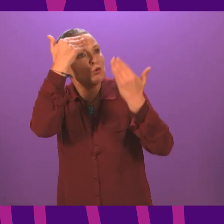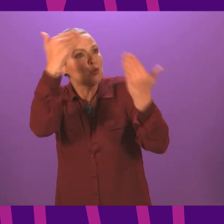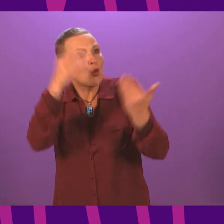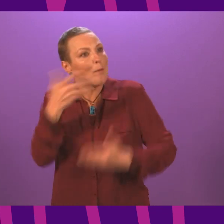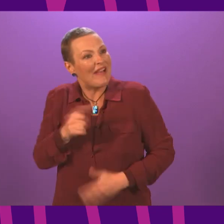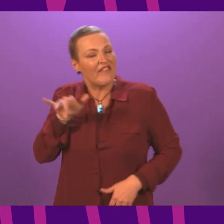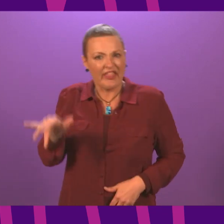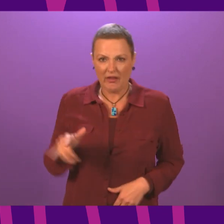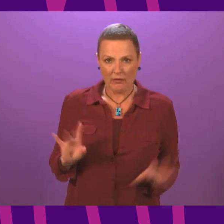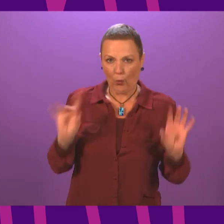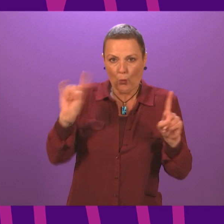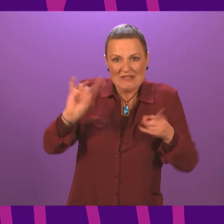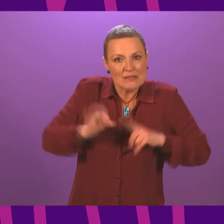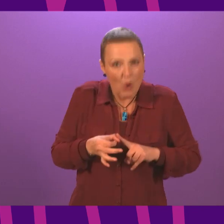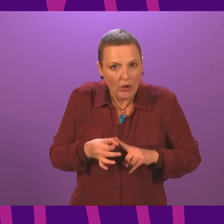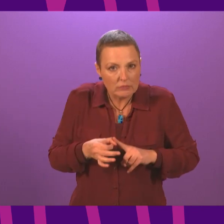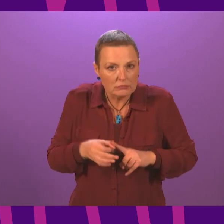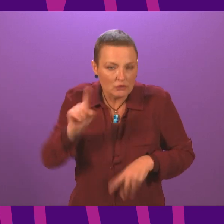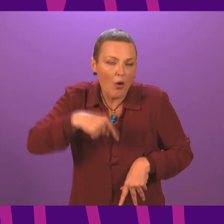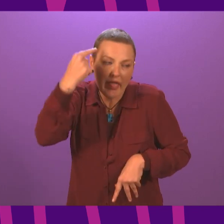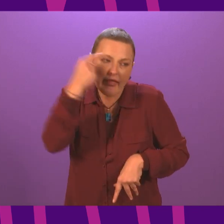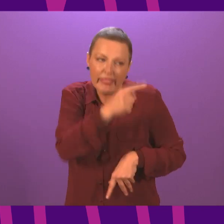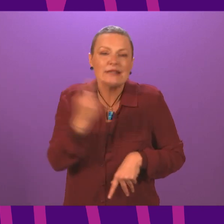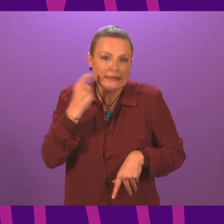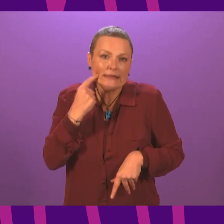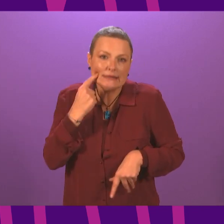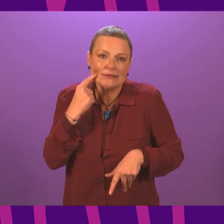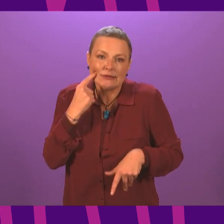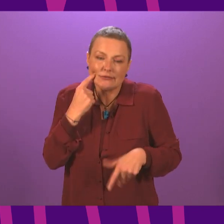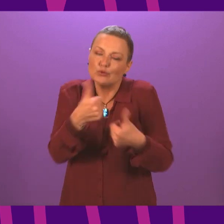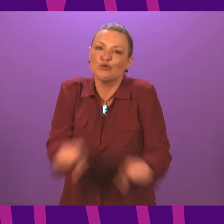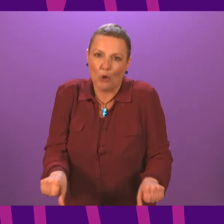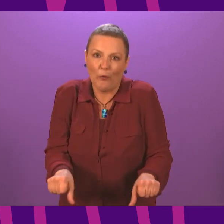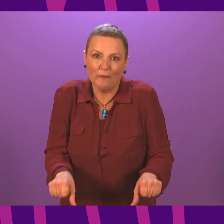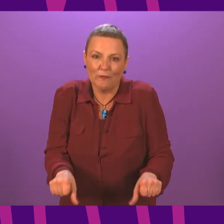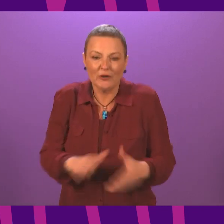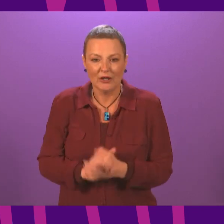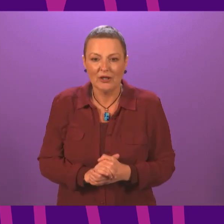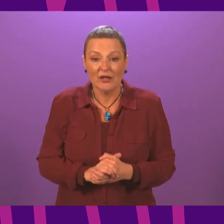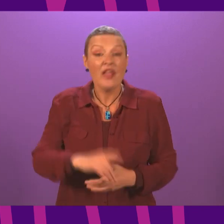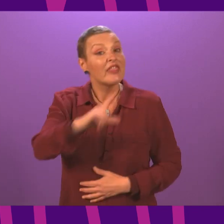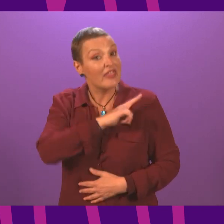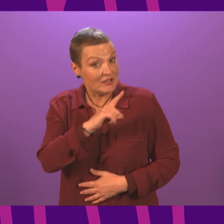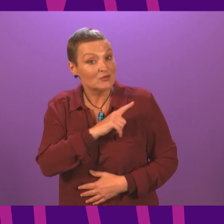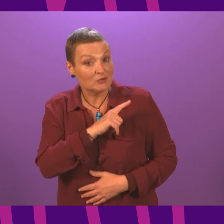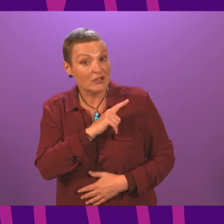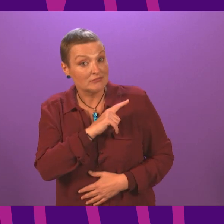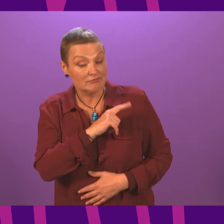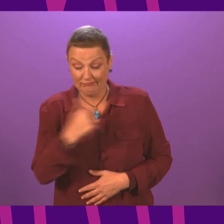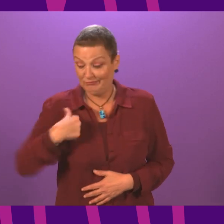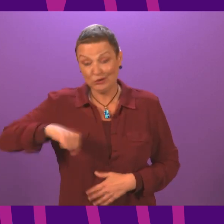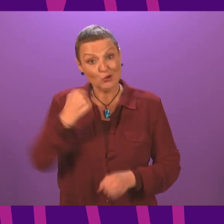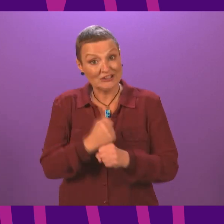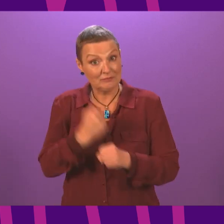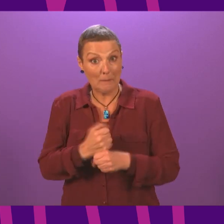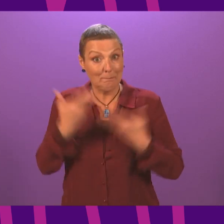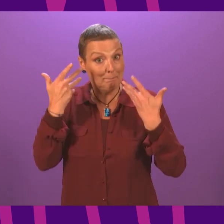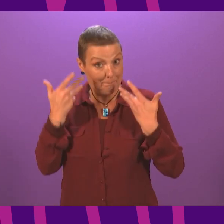and ensure that the process for getting payments is easy. That is why the Scottish Government has